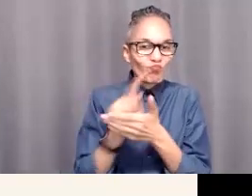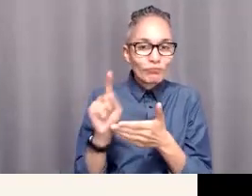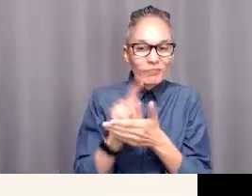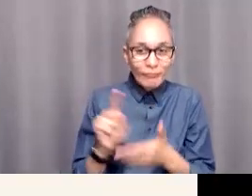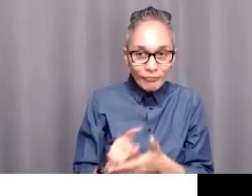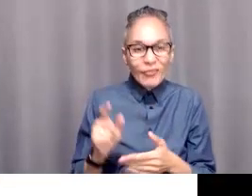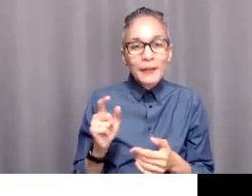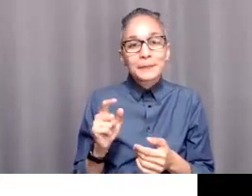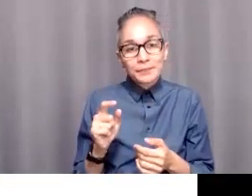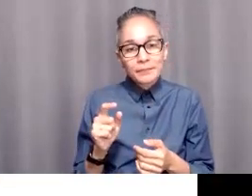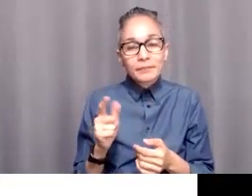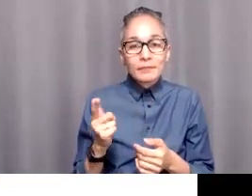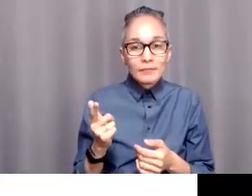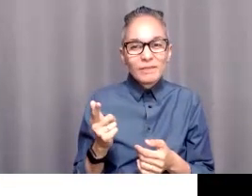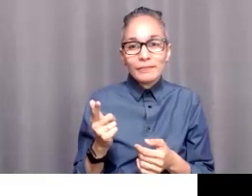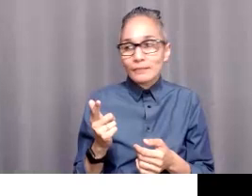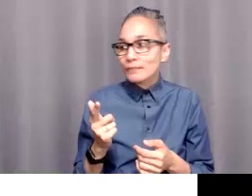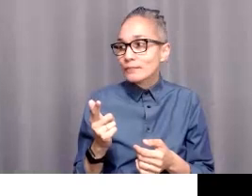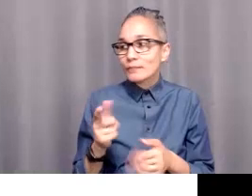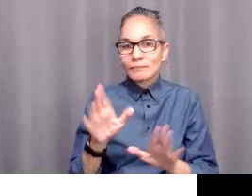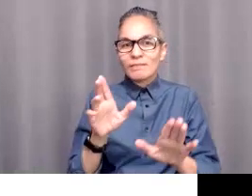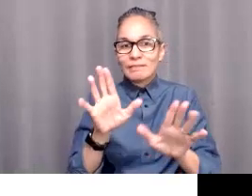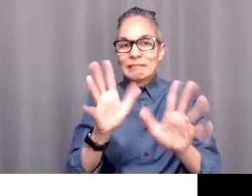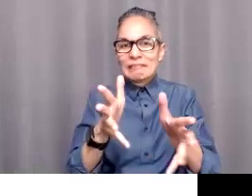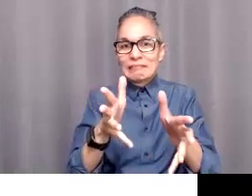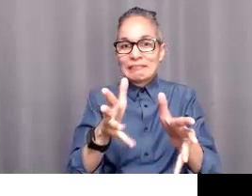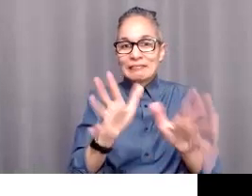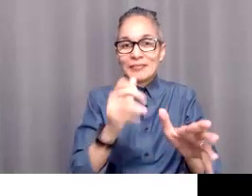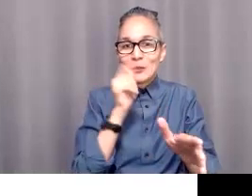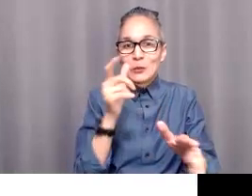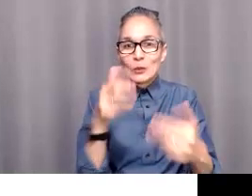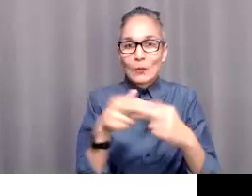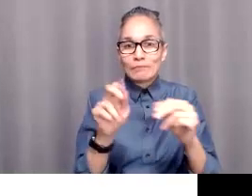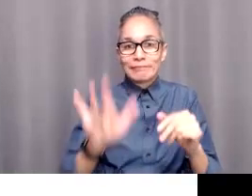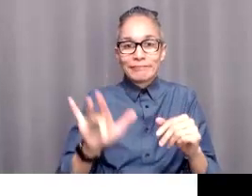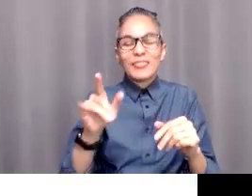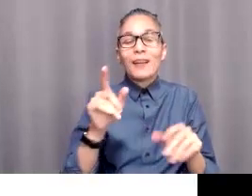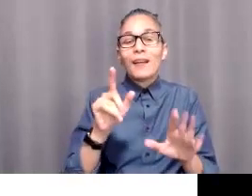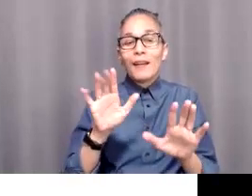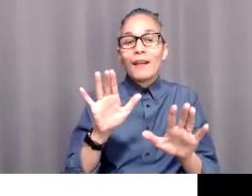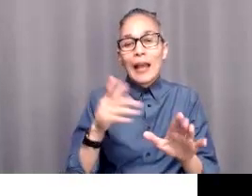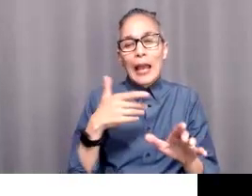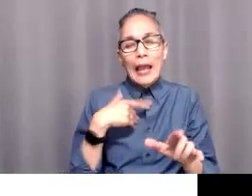Yeah. Don't leave that page, please. She's got the same, schedule going.